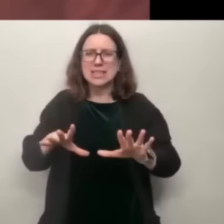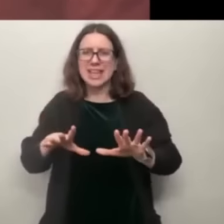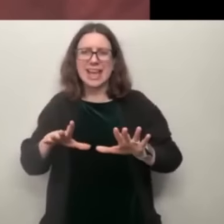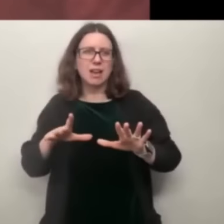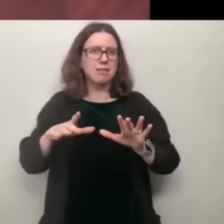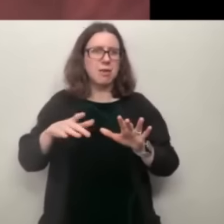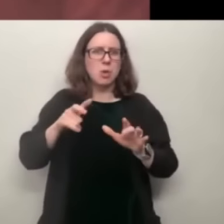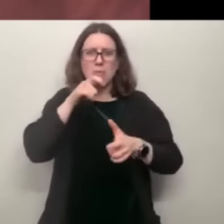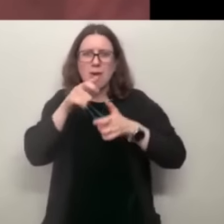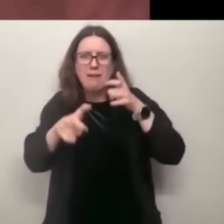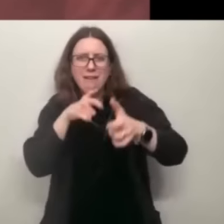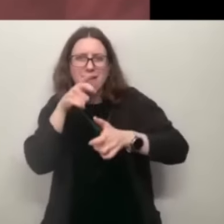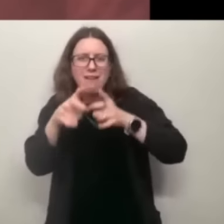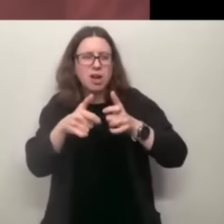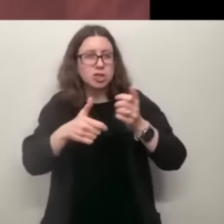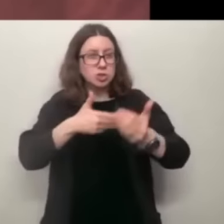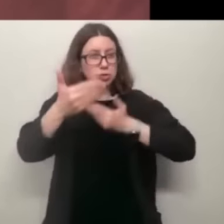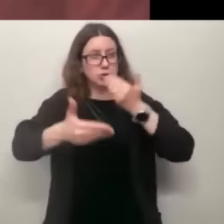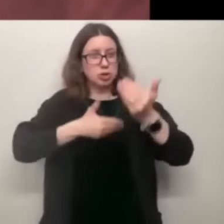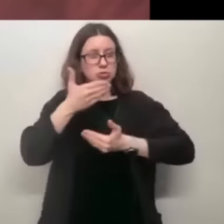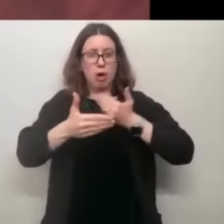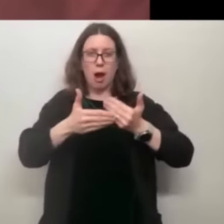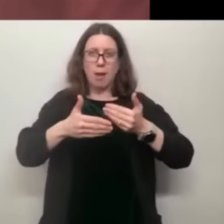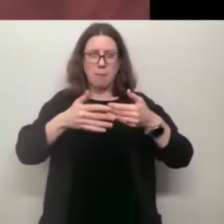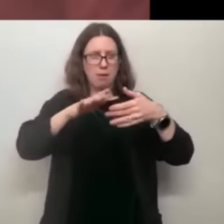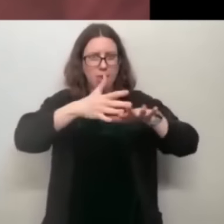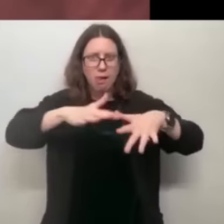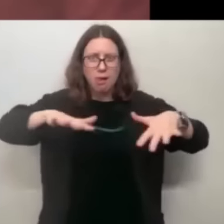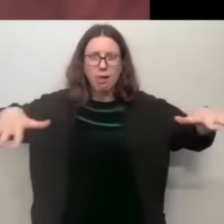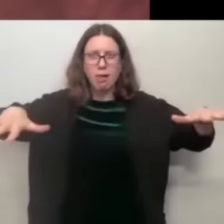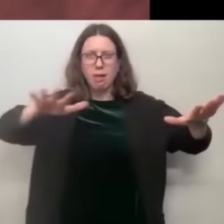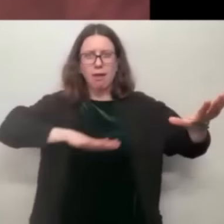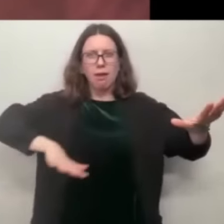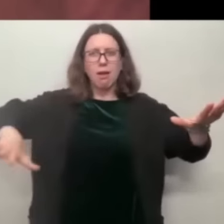that beautiful picturesque landscape. While Cyclops is often seen